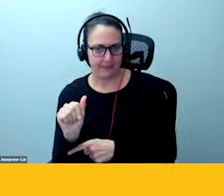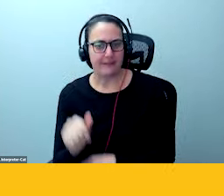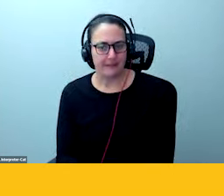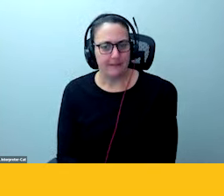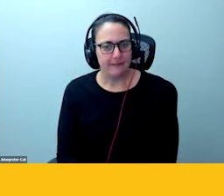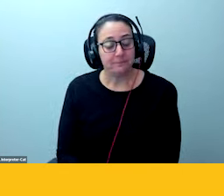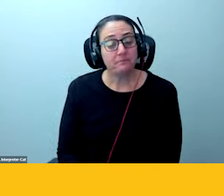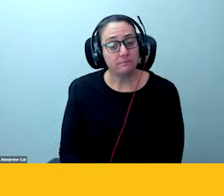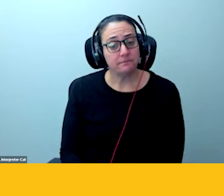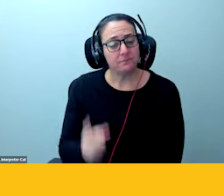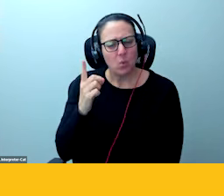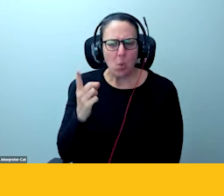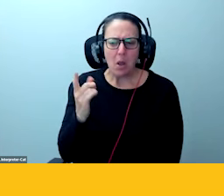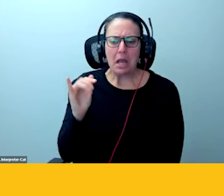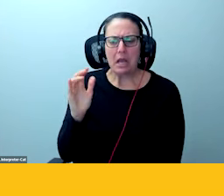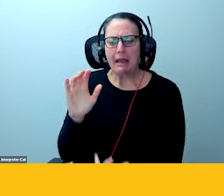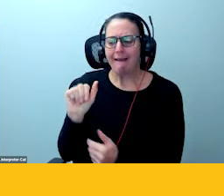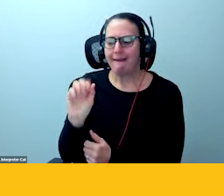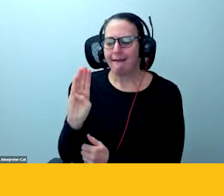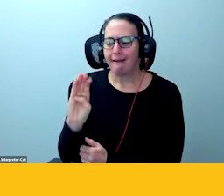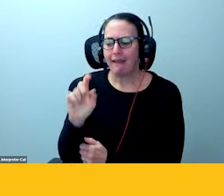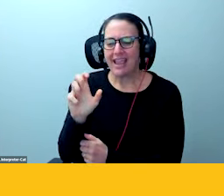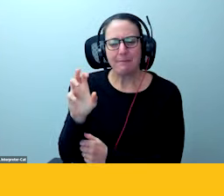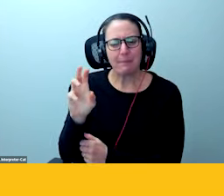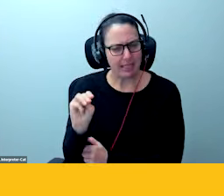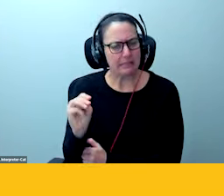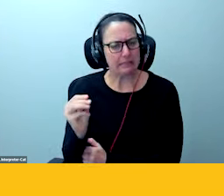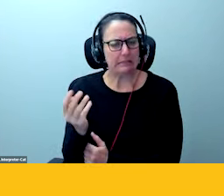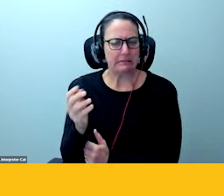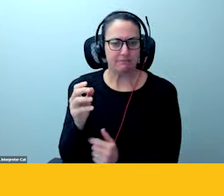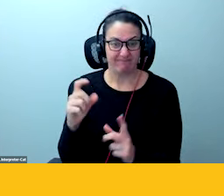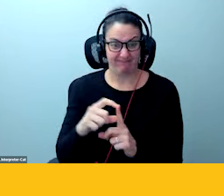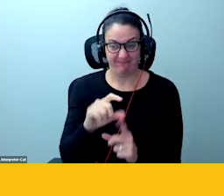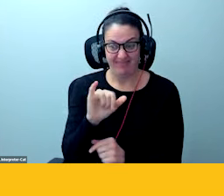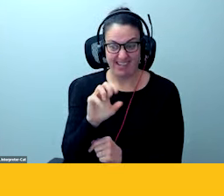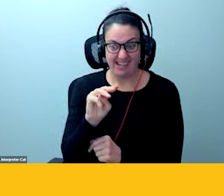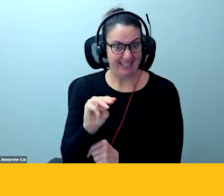And one of the nuances with ableism is like every ism, it comes in different flavors.